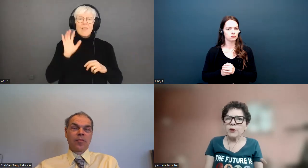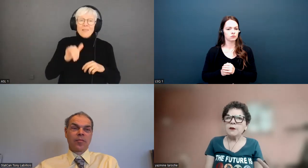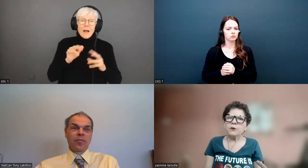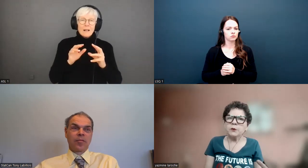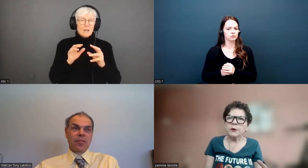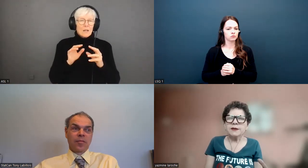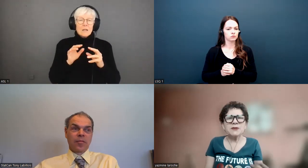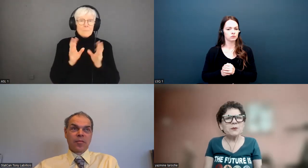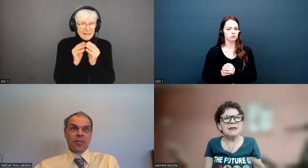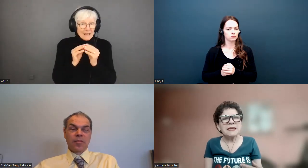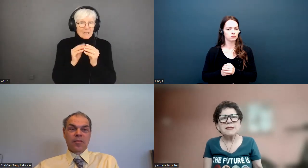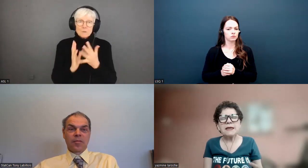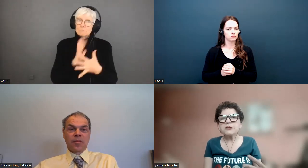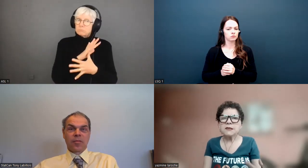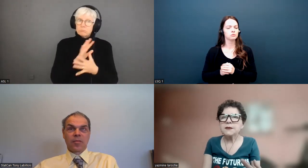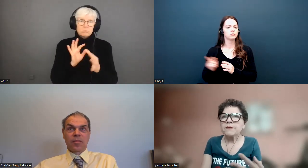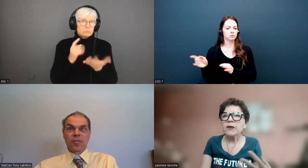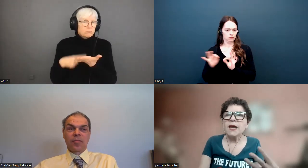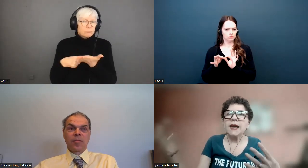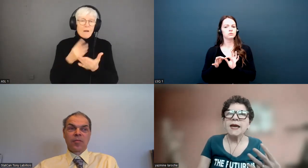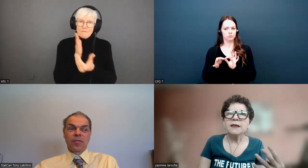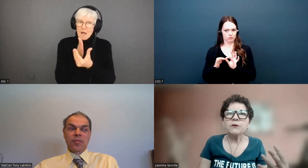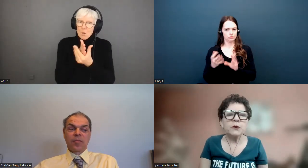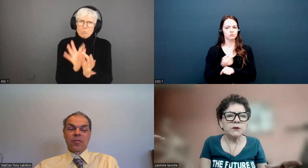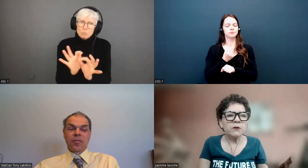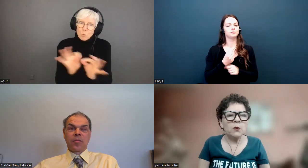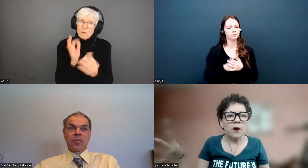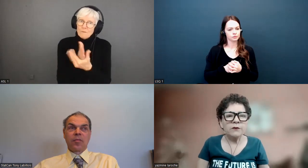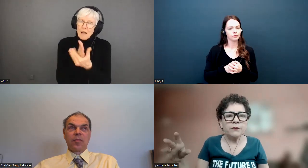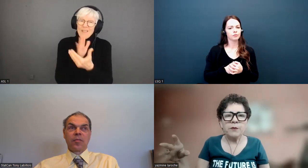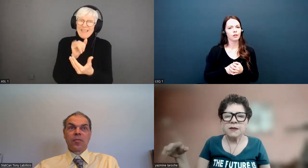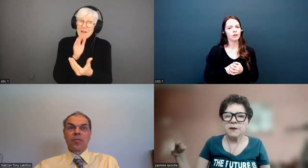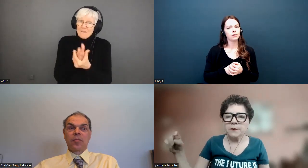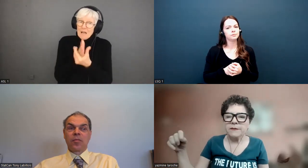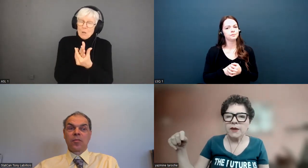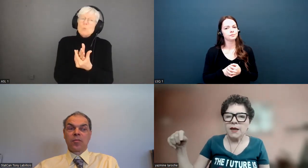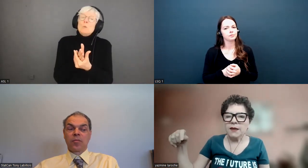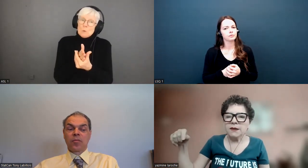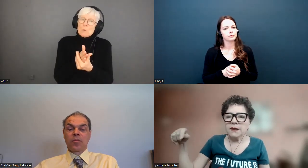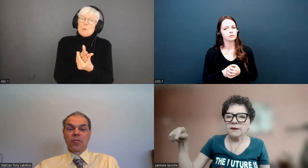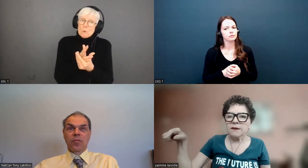bringing forward it was a bit contentious and for those of you who aren't familiar the